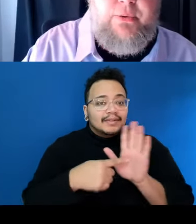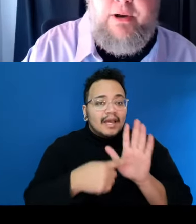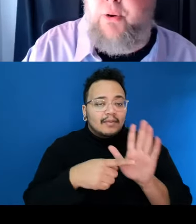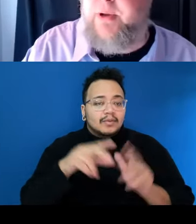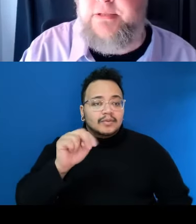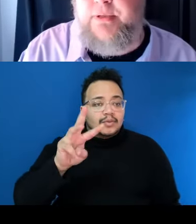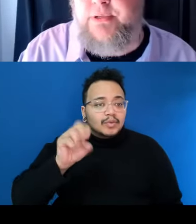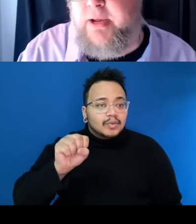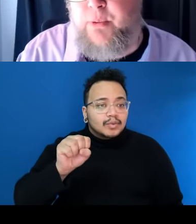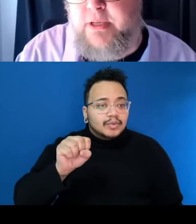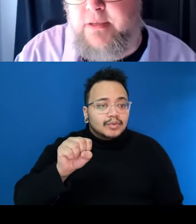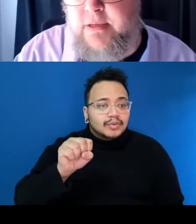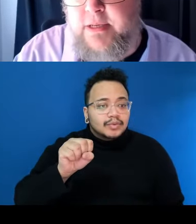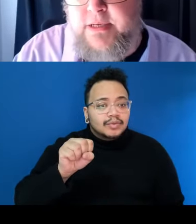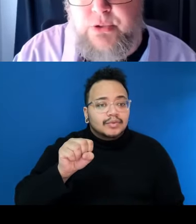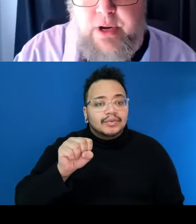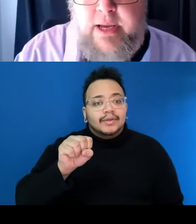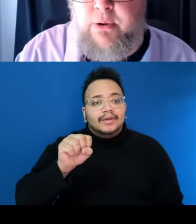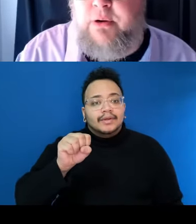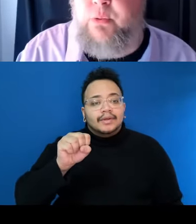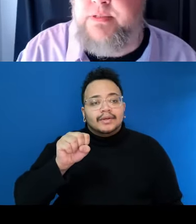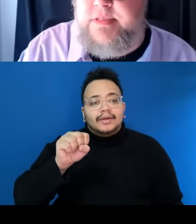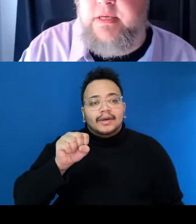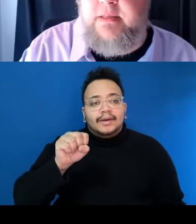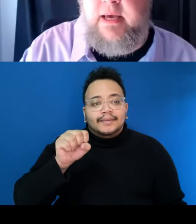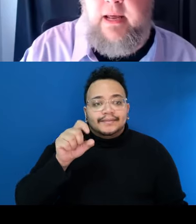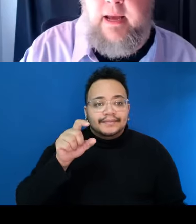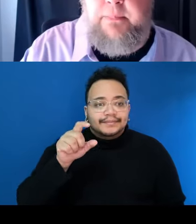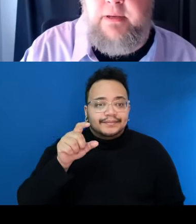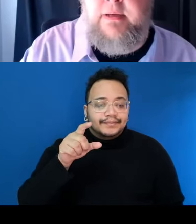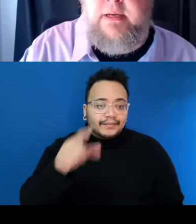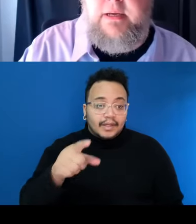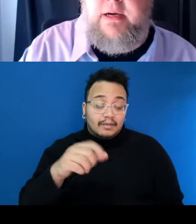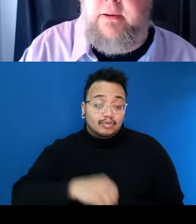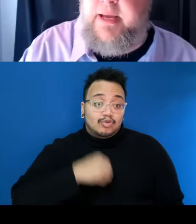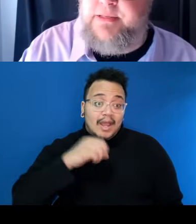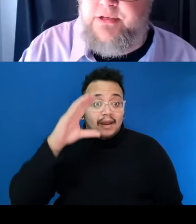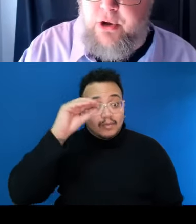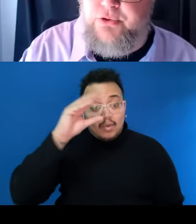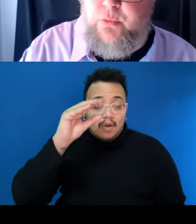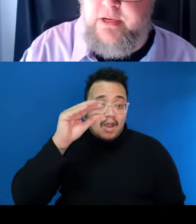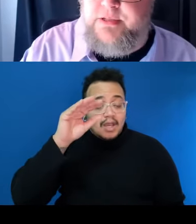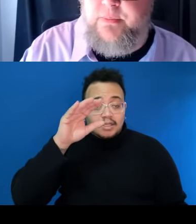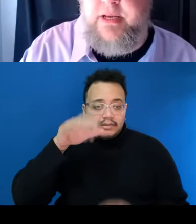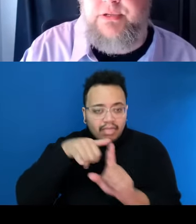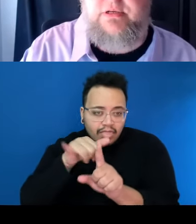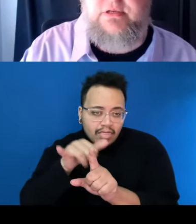who are going to a Drag Queen Story hour. We're seeing that happen as culture-wide discrimination,